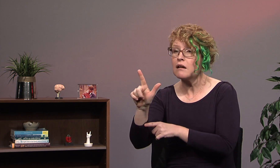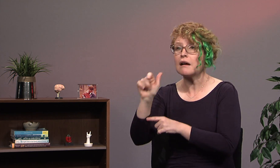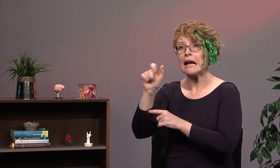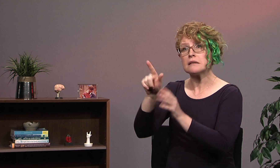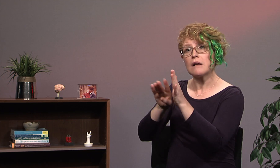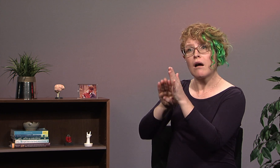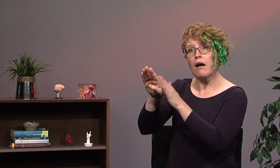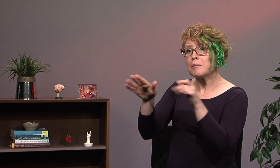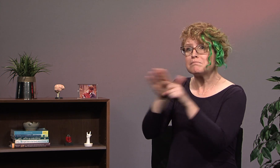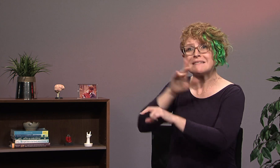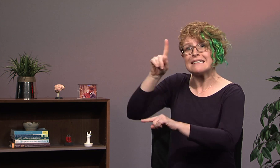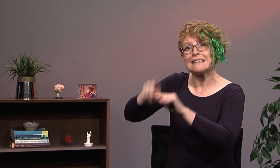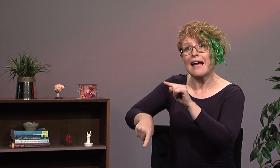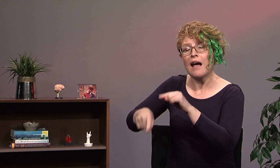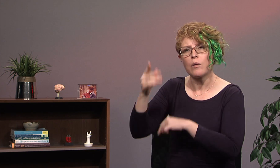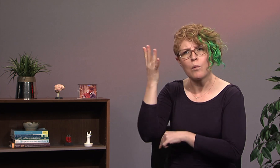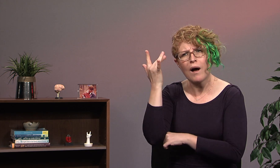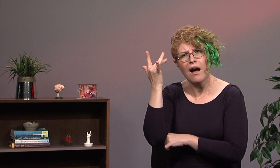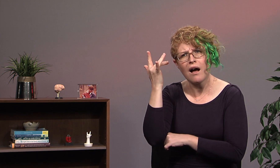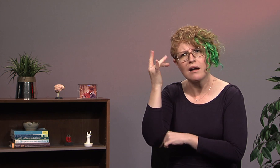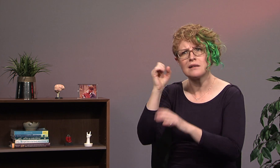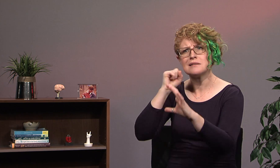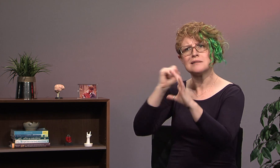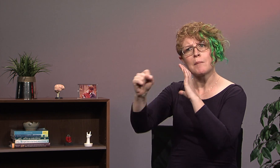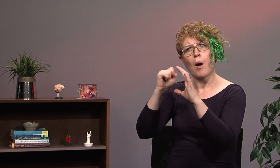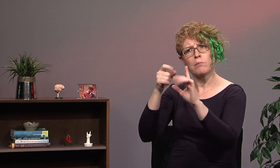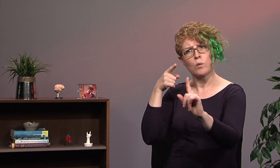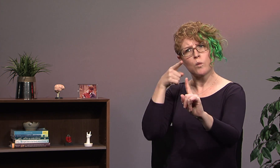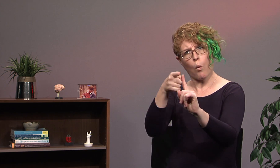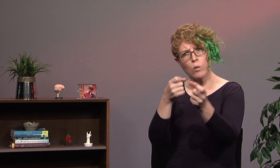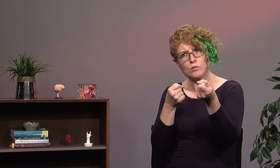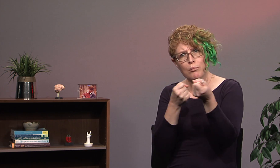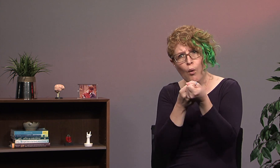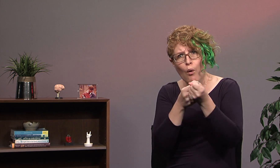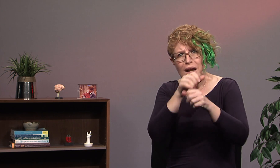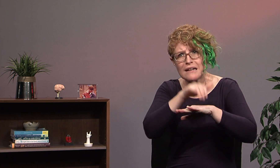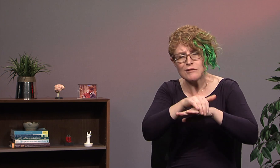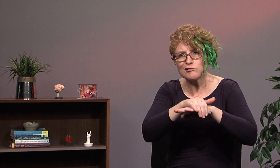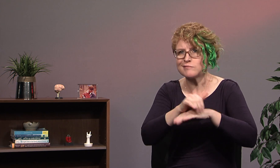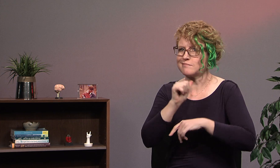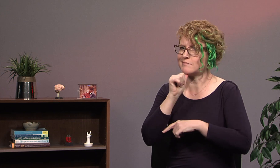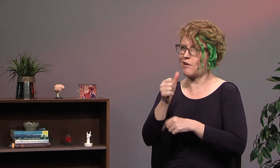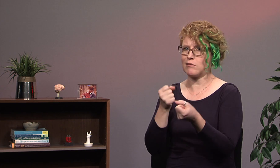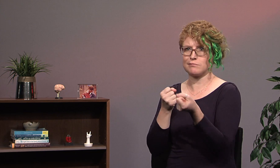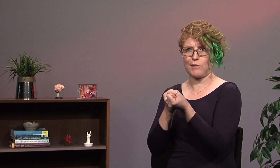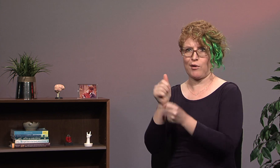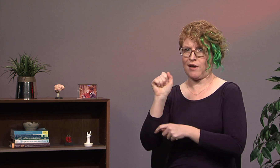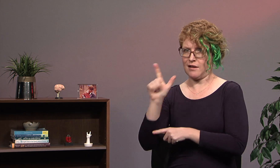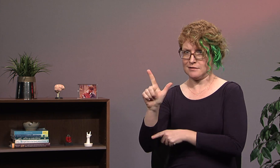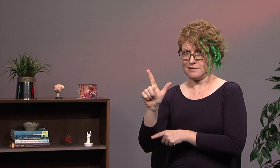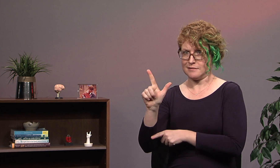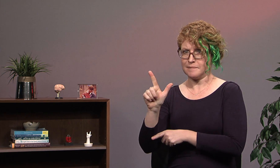in trying to learn English in this manner. SimCom does not provide the opportunity for children to develop ASL as a full language